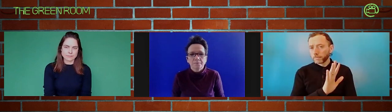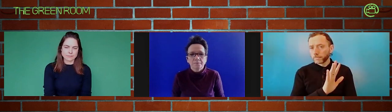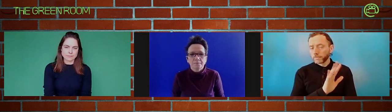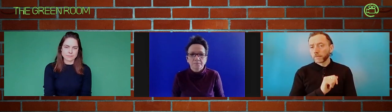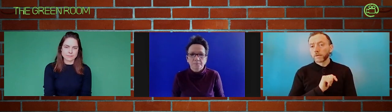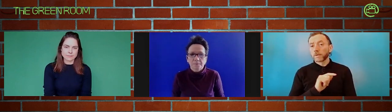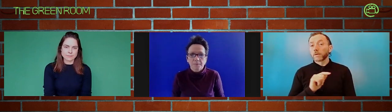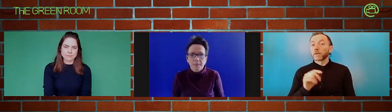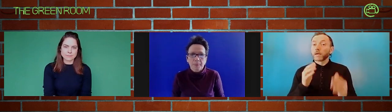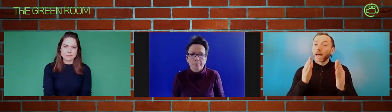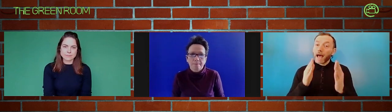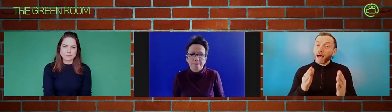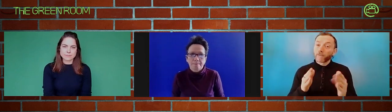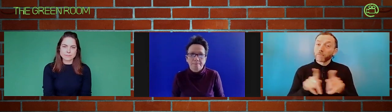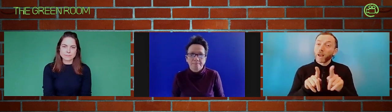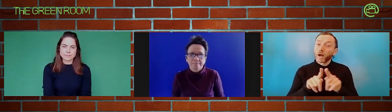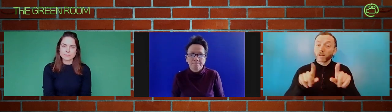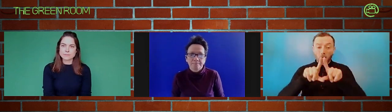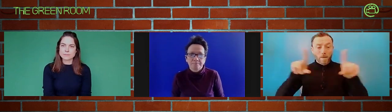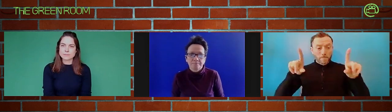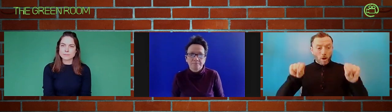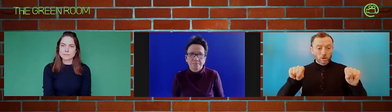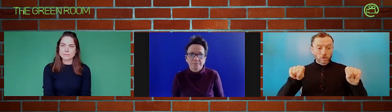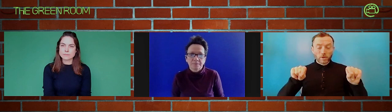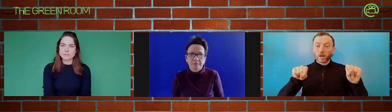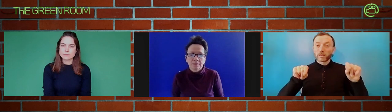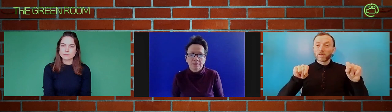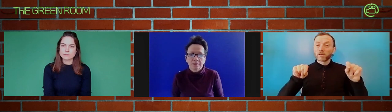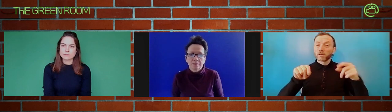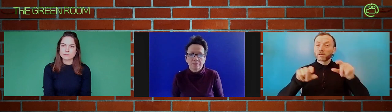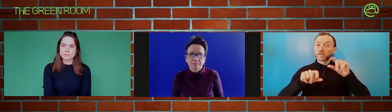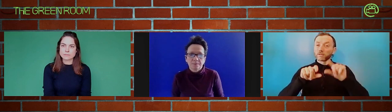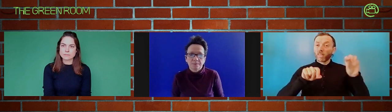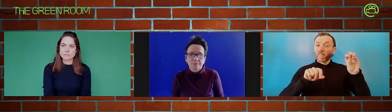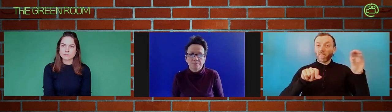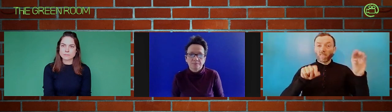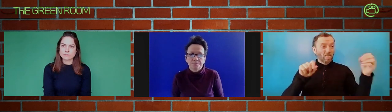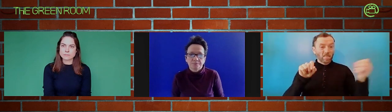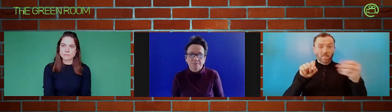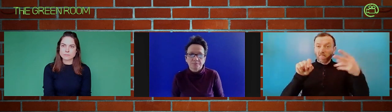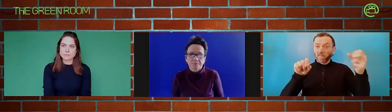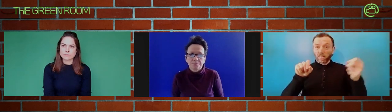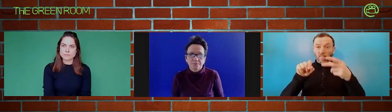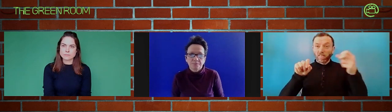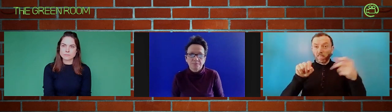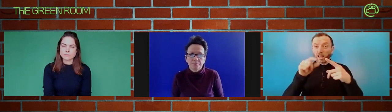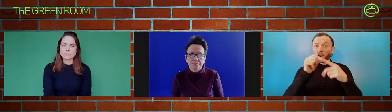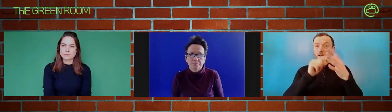box with pixels going through. It can be something else. But it's what's appropriate let me say